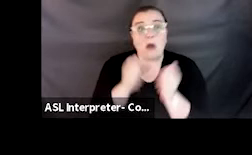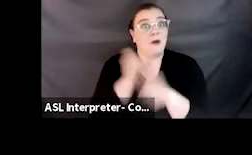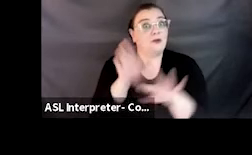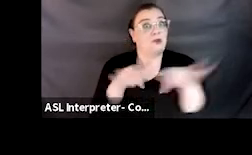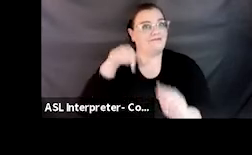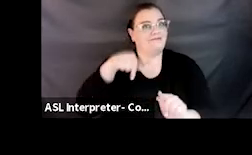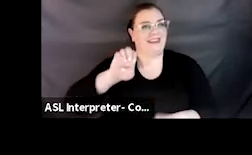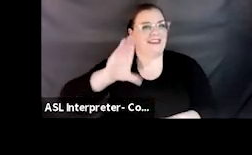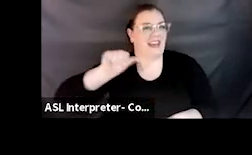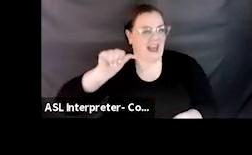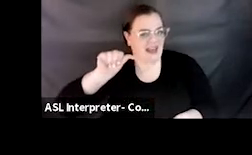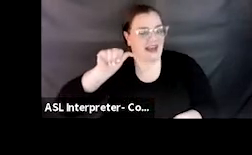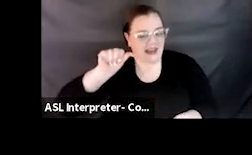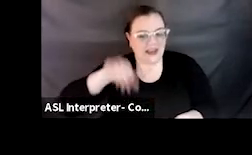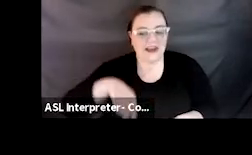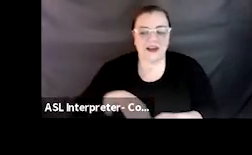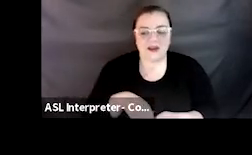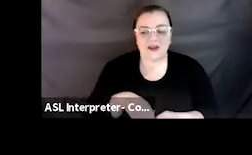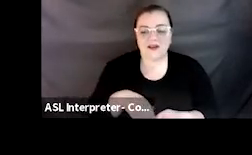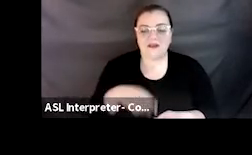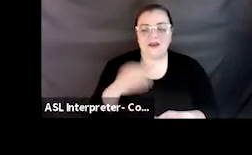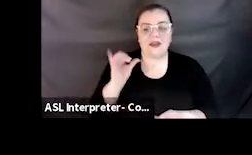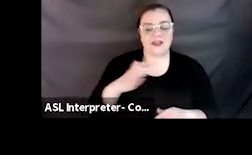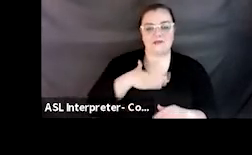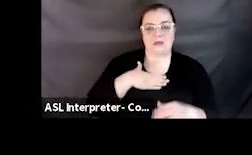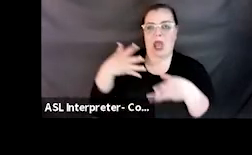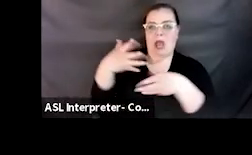Alan Hanson: And most importantly, the ECA so.